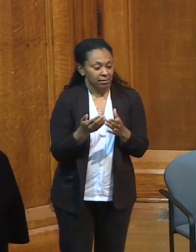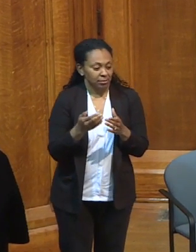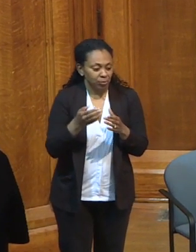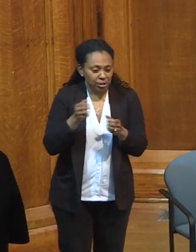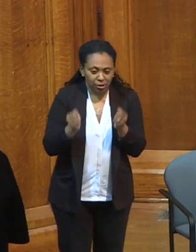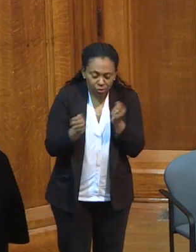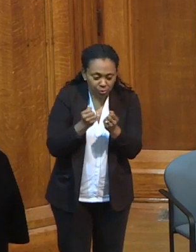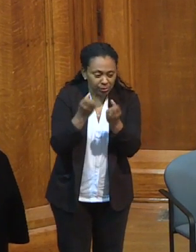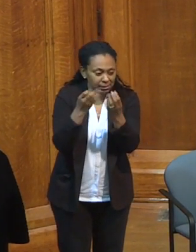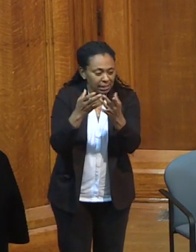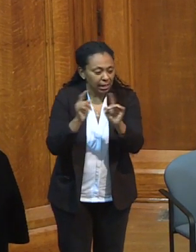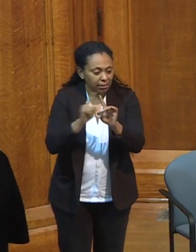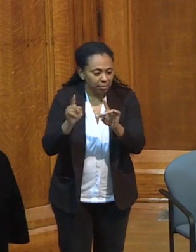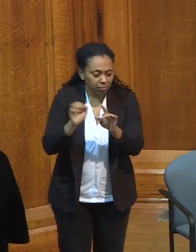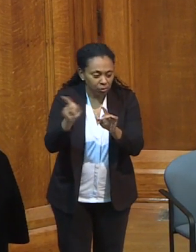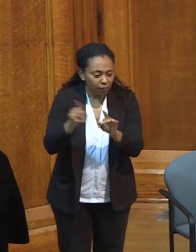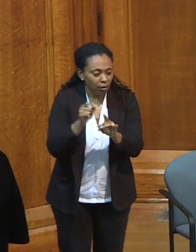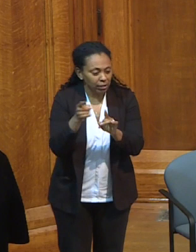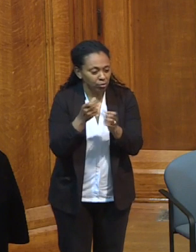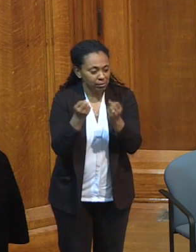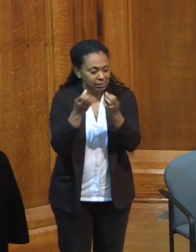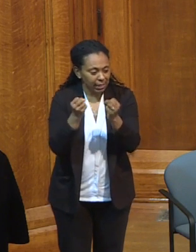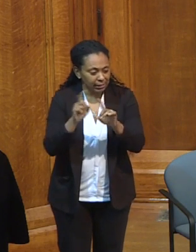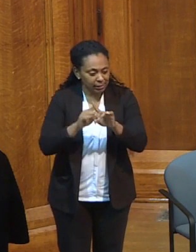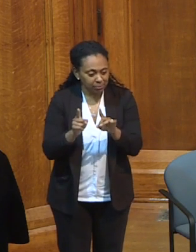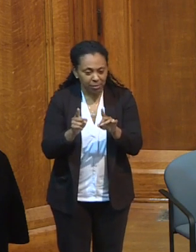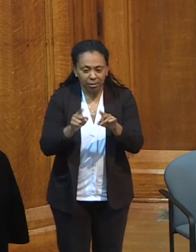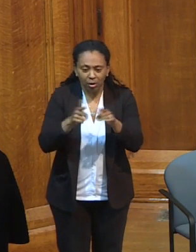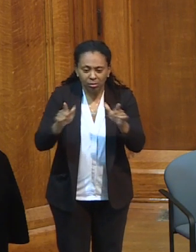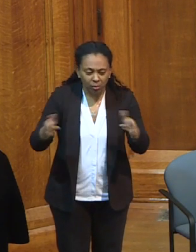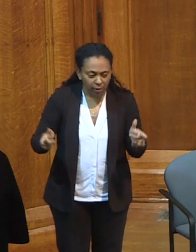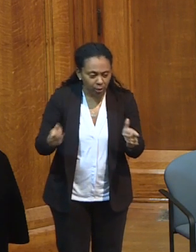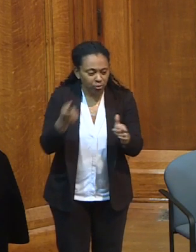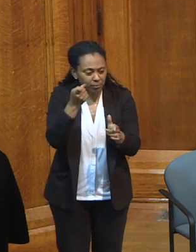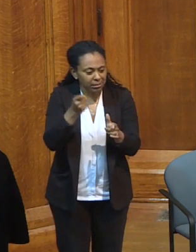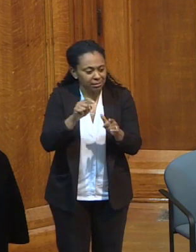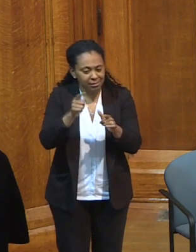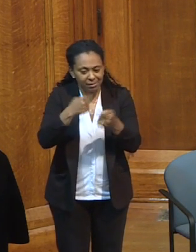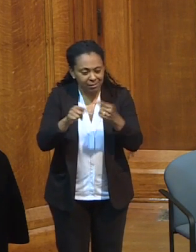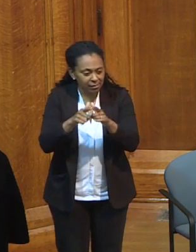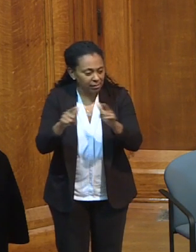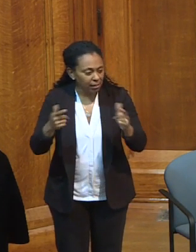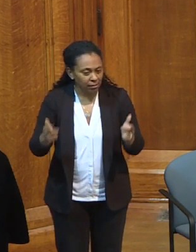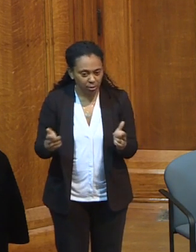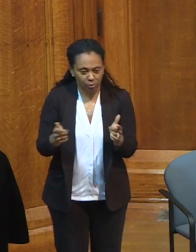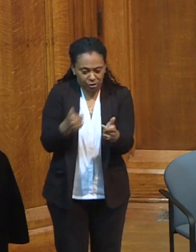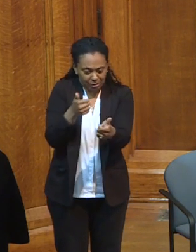They have their language of sign and also their written language because Sign Language doesn't have a written form.